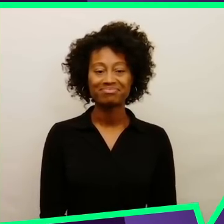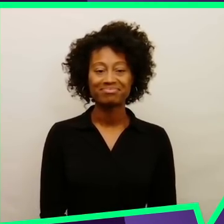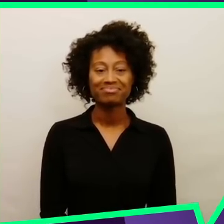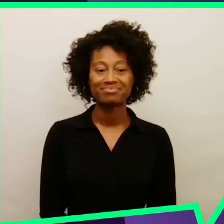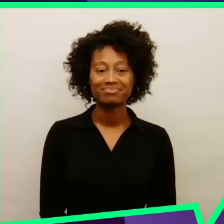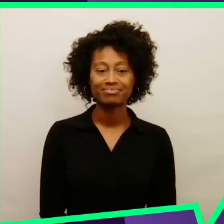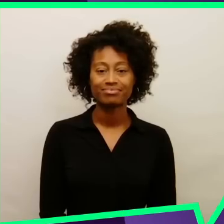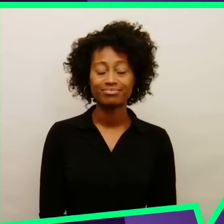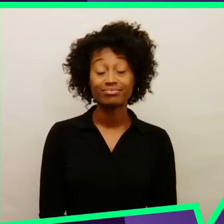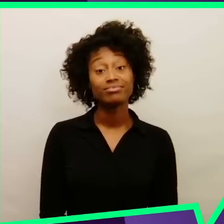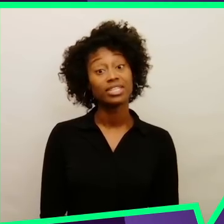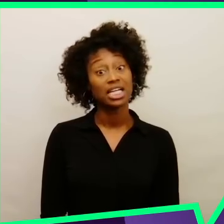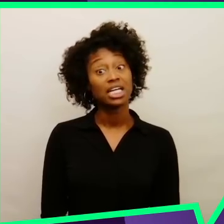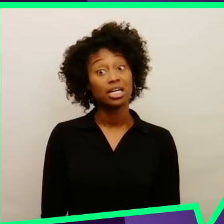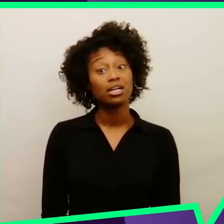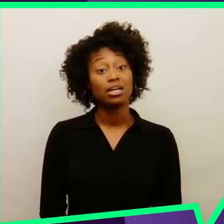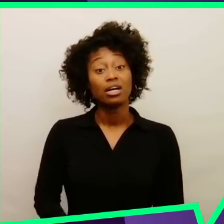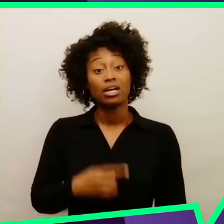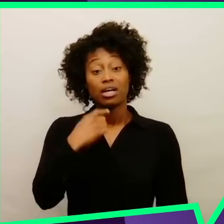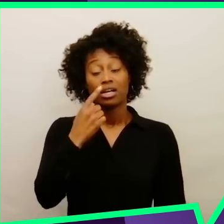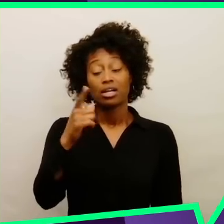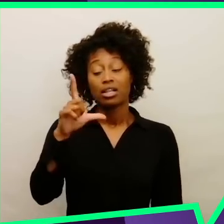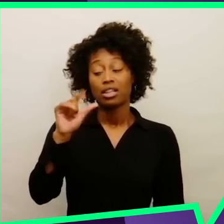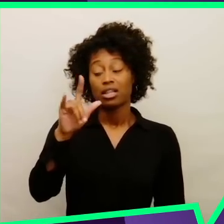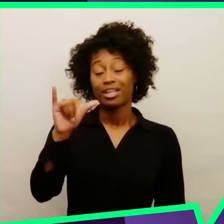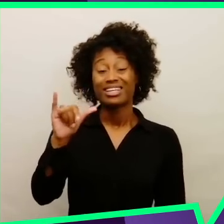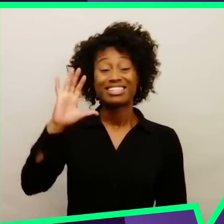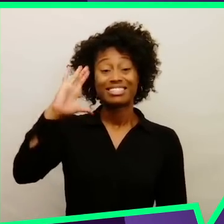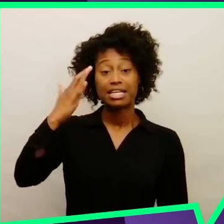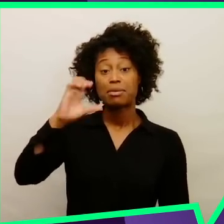Man, I'll tell you what, Lily. It feels like Stephanie would be a good person to have on your team.